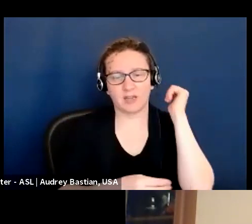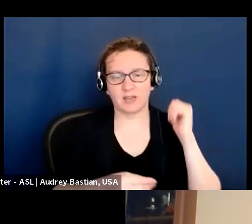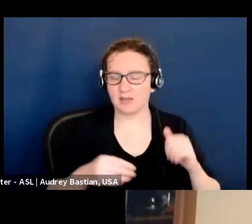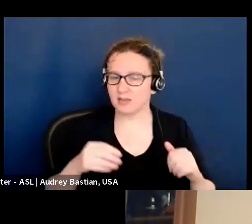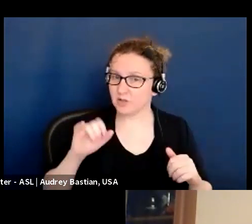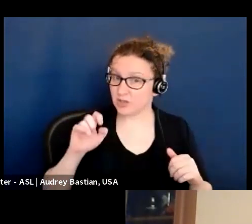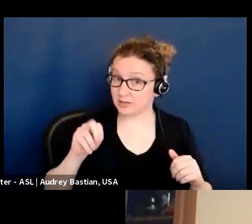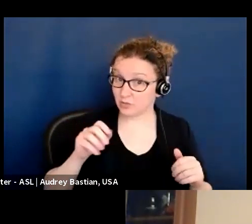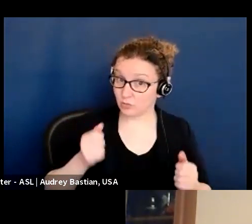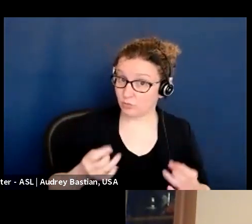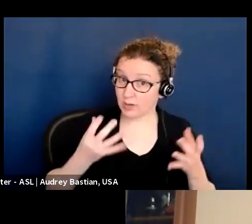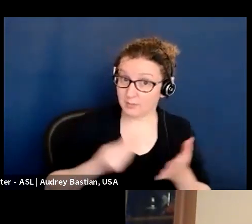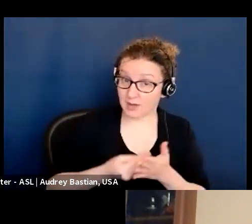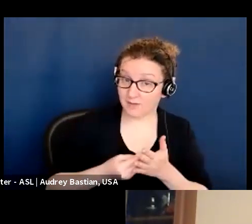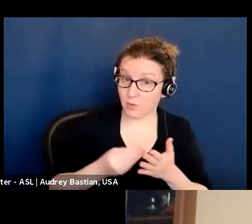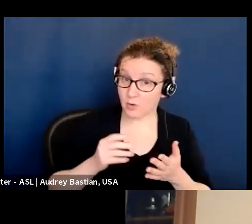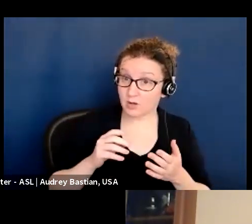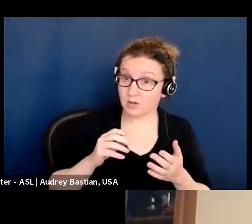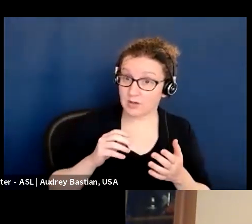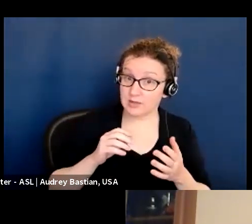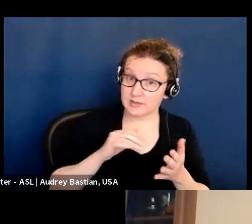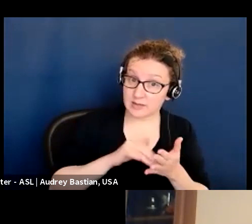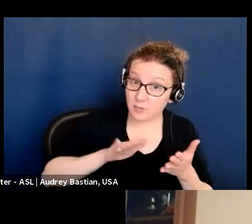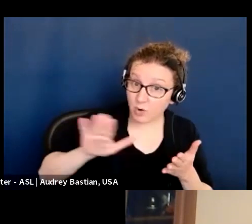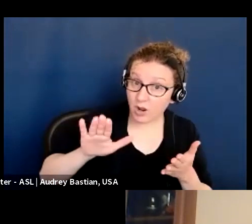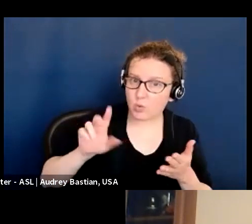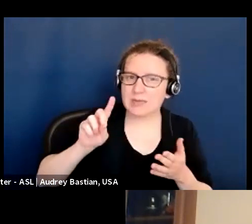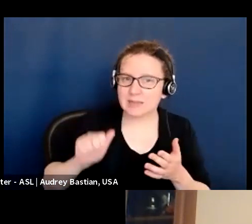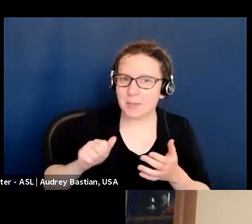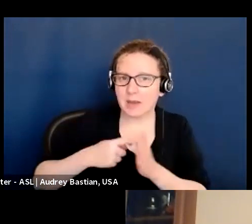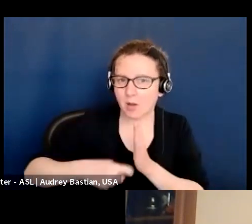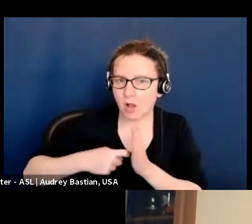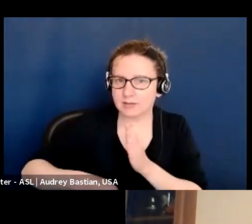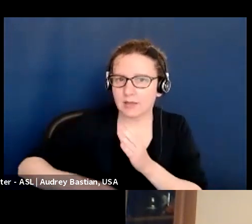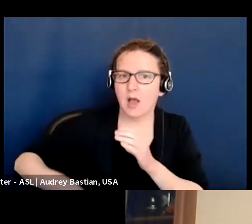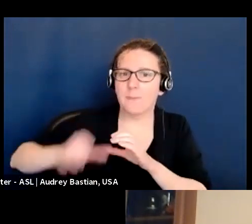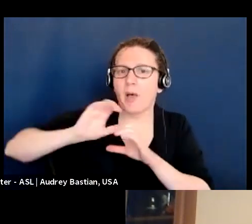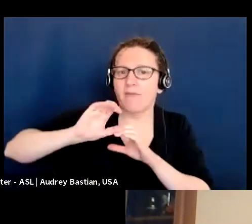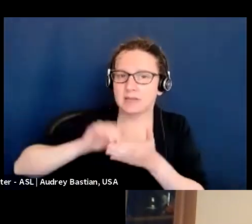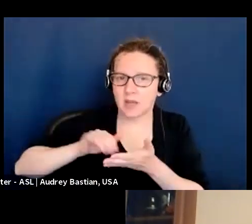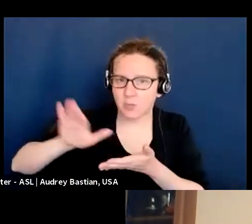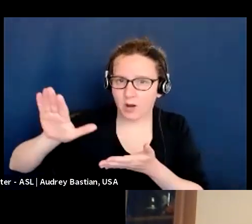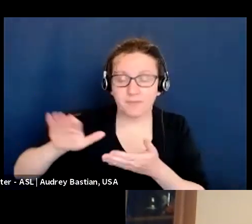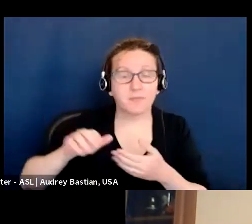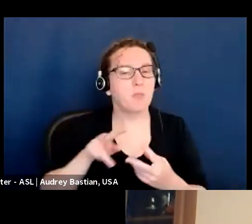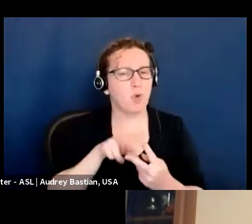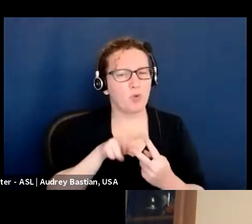or for disability related costs for study abroad? >> LIGIA: Both. For the program in general and then I think